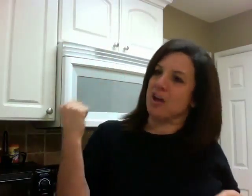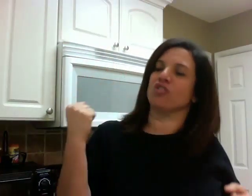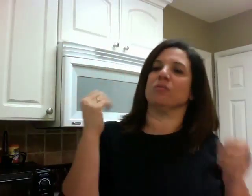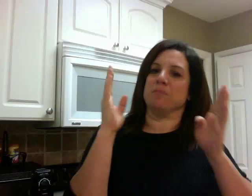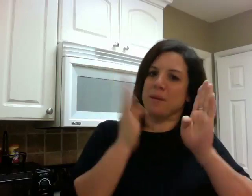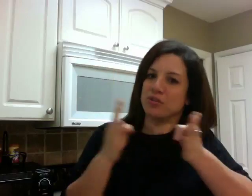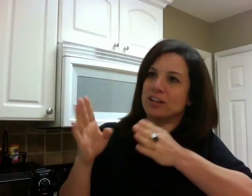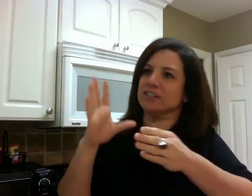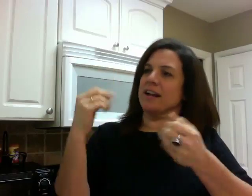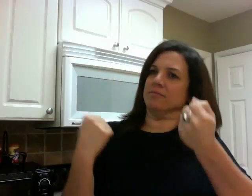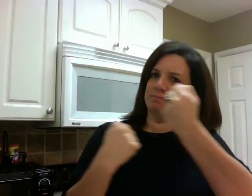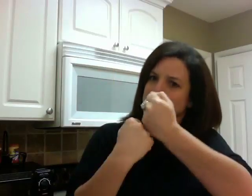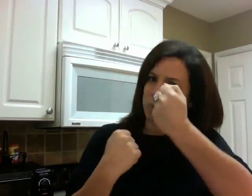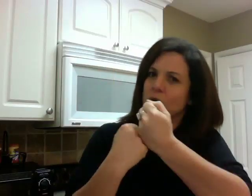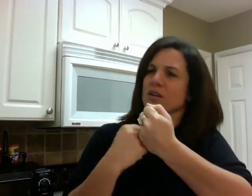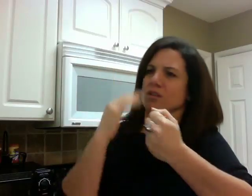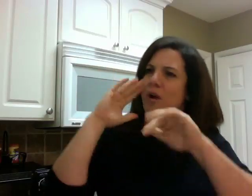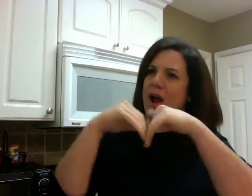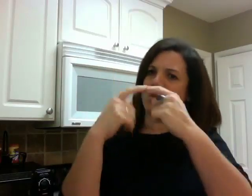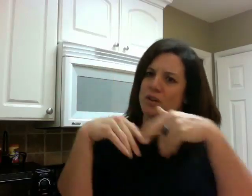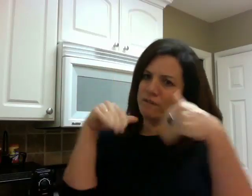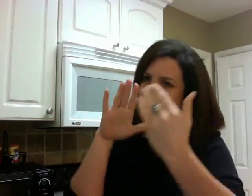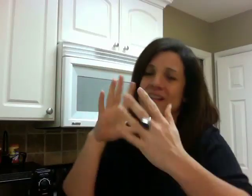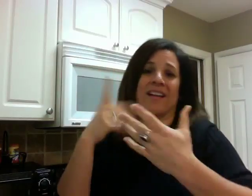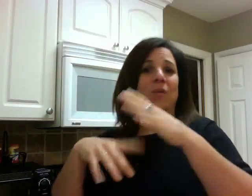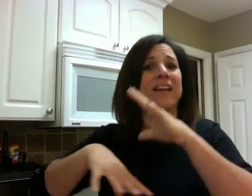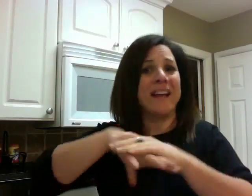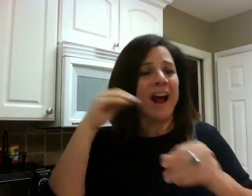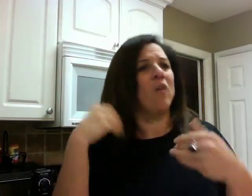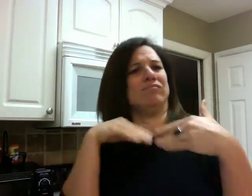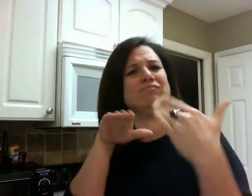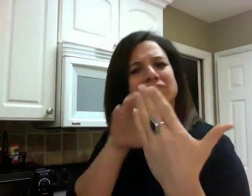better ways to prepare myself on how to advocate and receive support in order to confront issues more readily before going